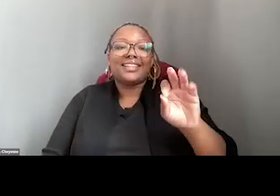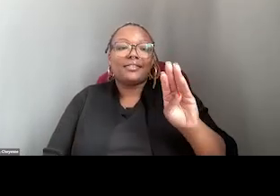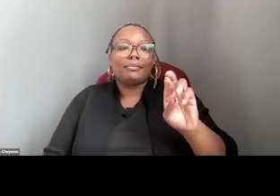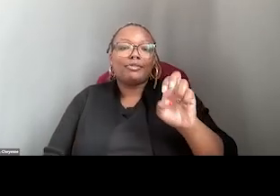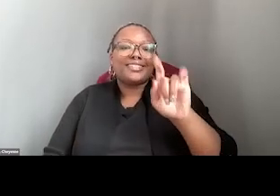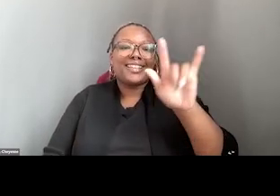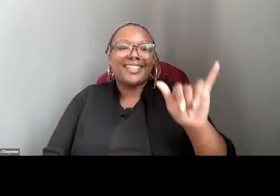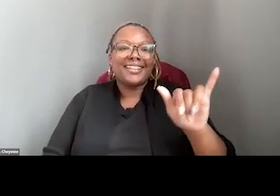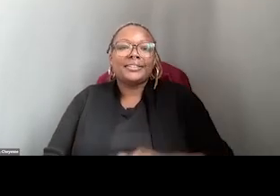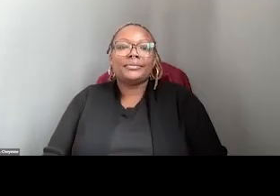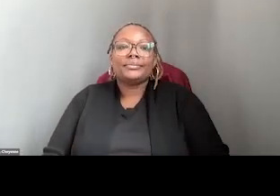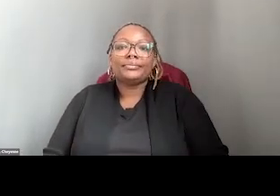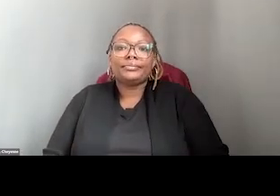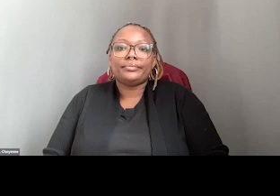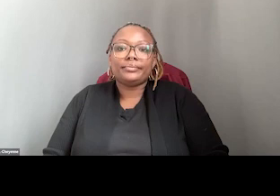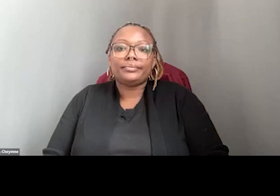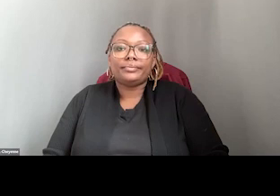Jeff Vieceli: Okay, let's talk a little bit about no-cost extensions.